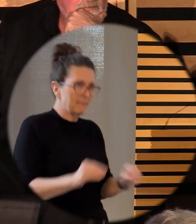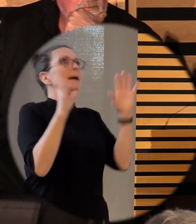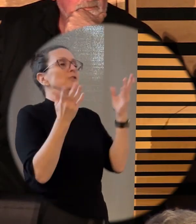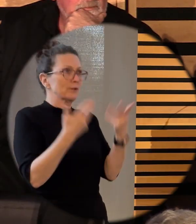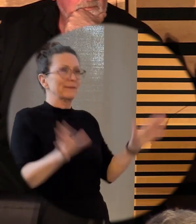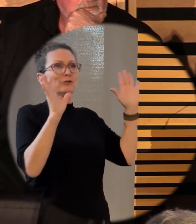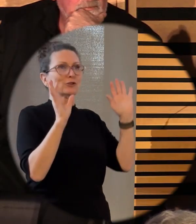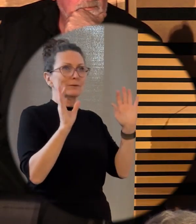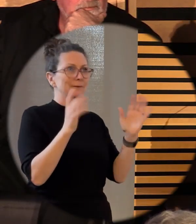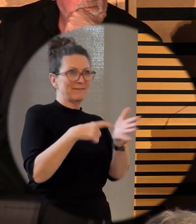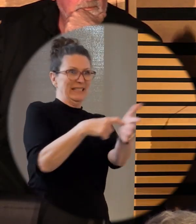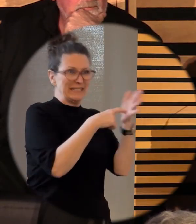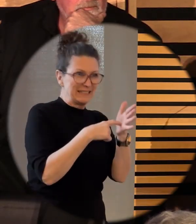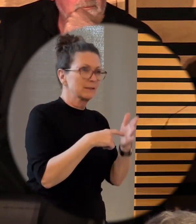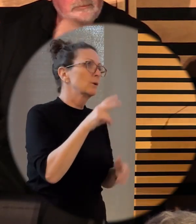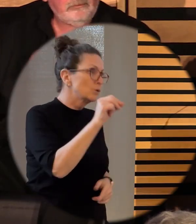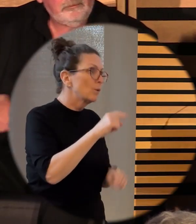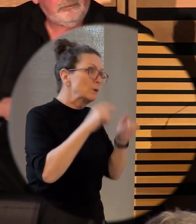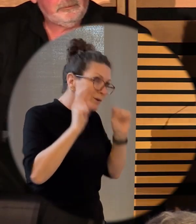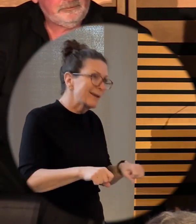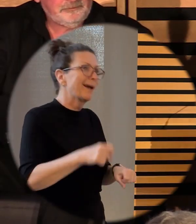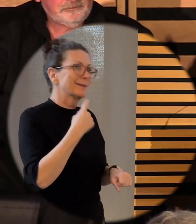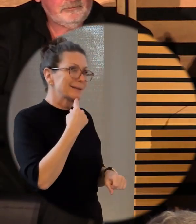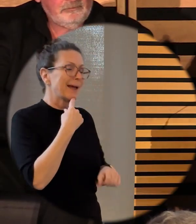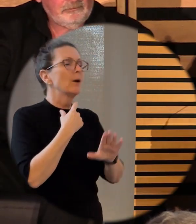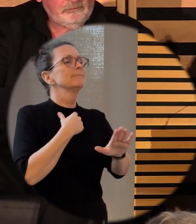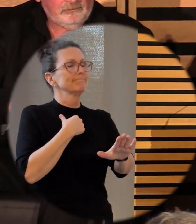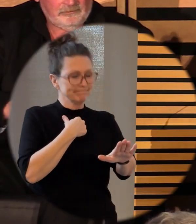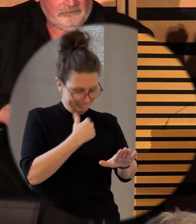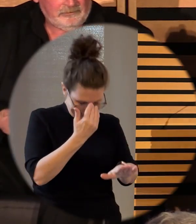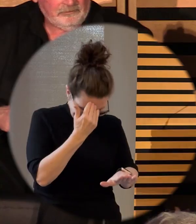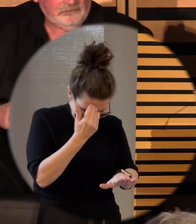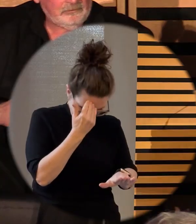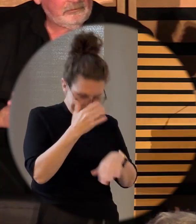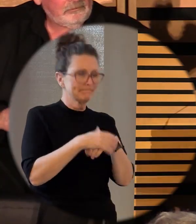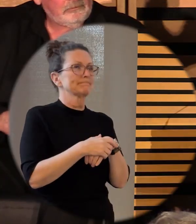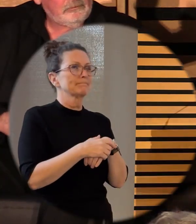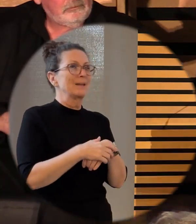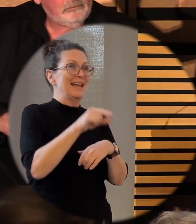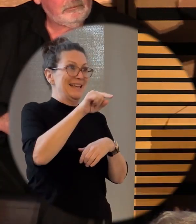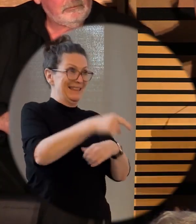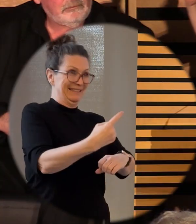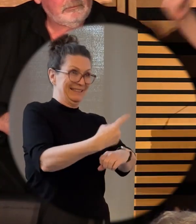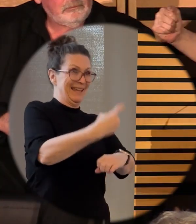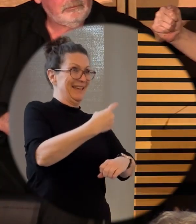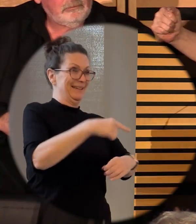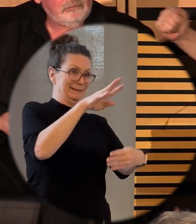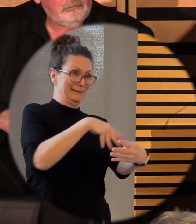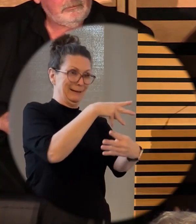all the wrongs. But we can say we are aware of this. It is we are scheduling it for this time.